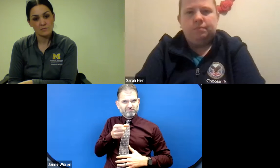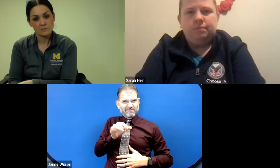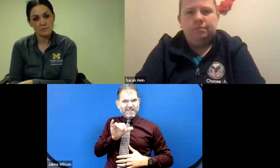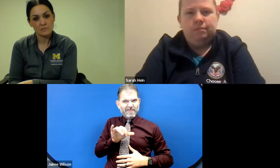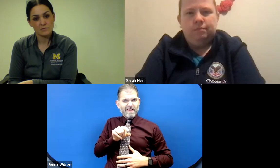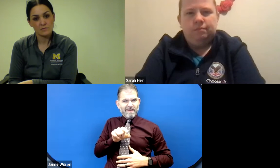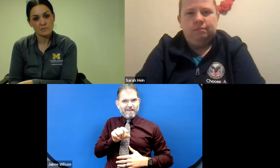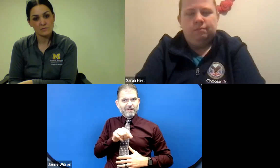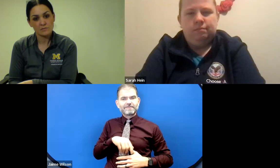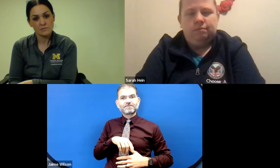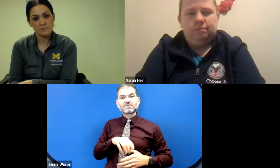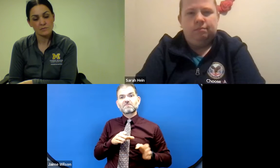ASL Interpreter: and it happens quickly